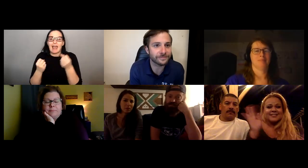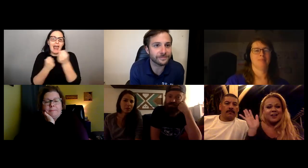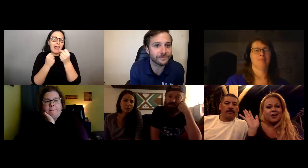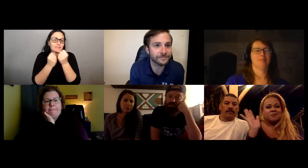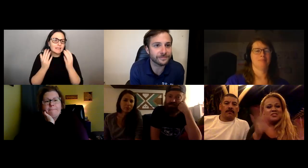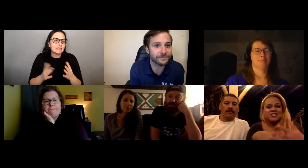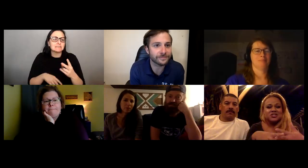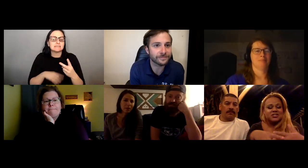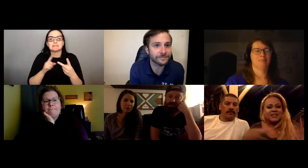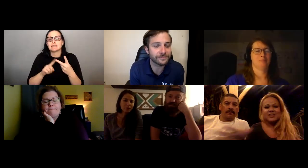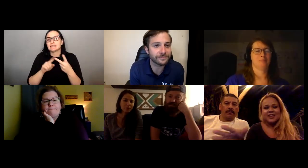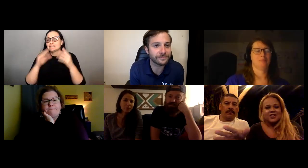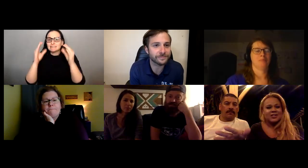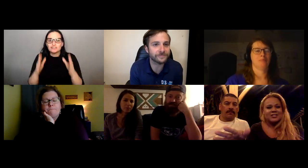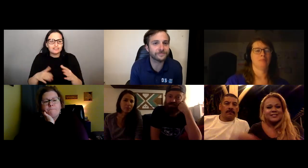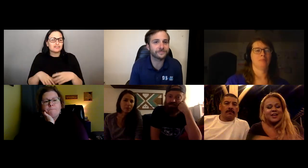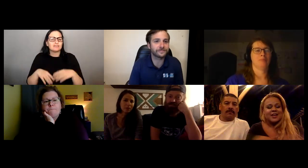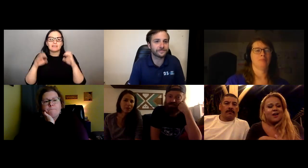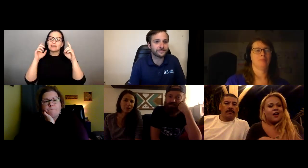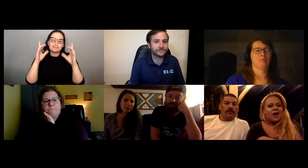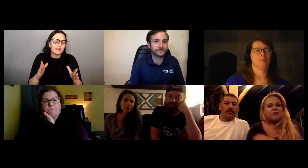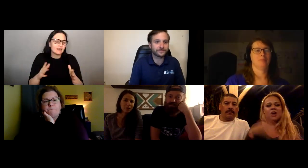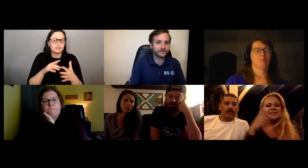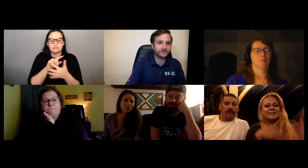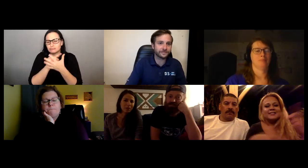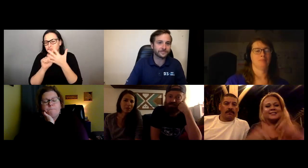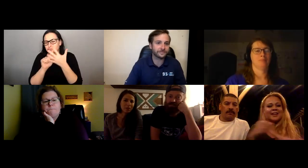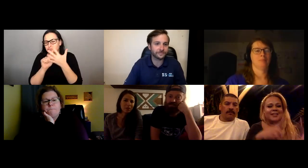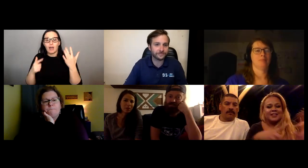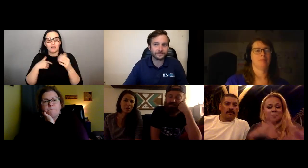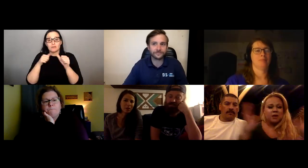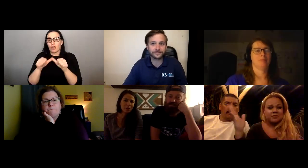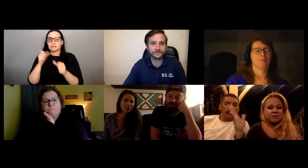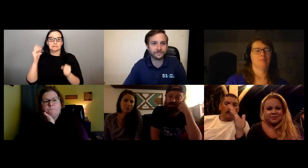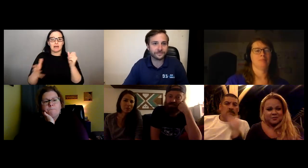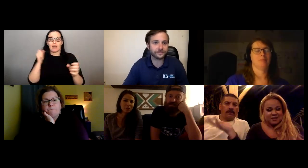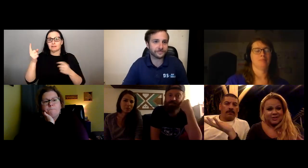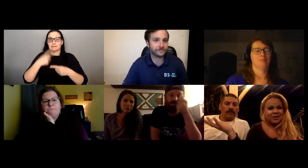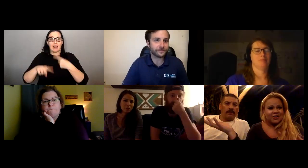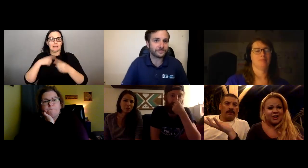um teachers educators i'm constantly